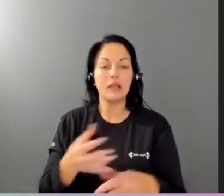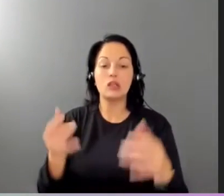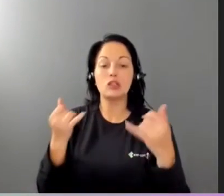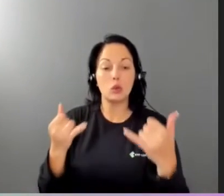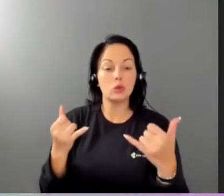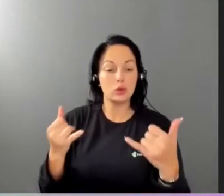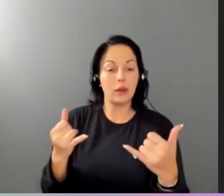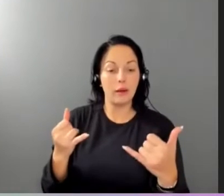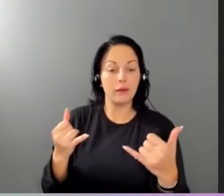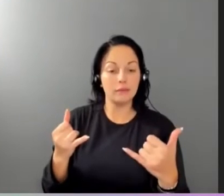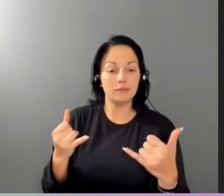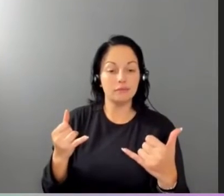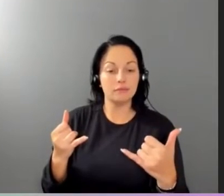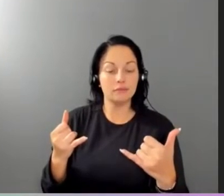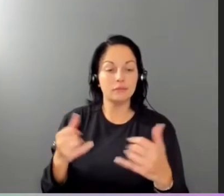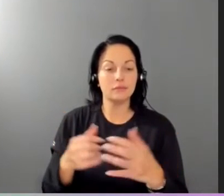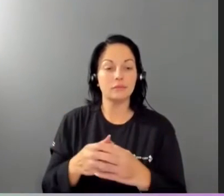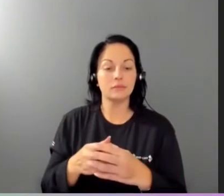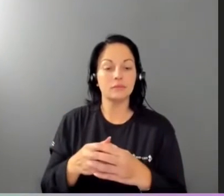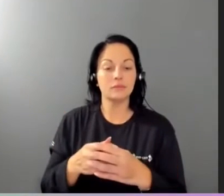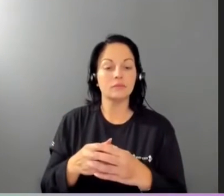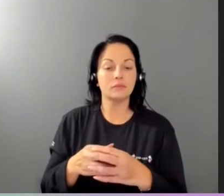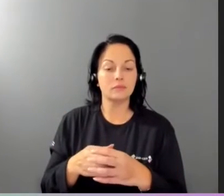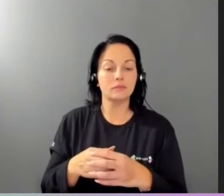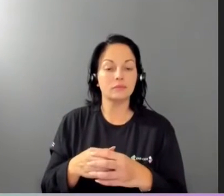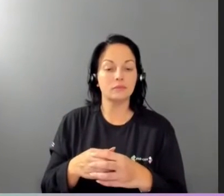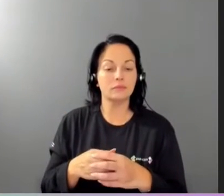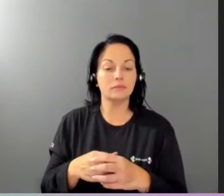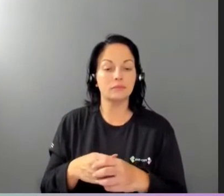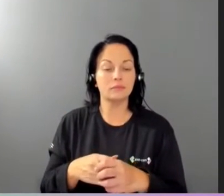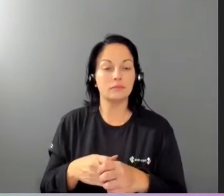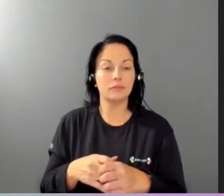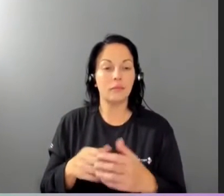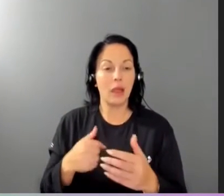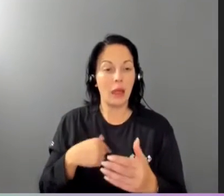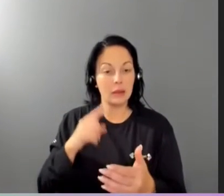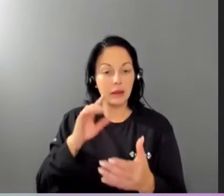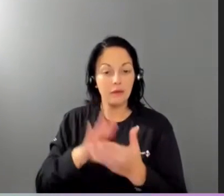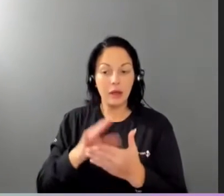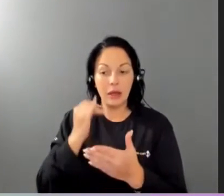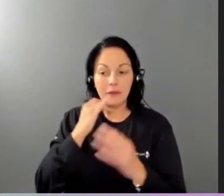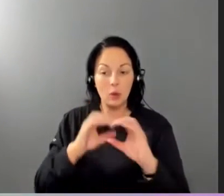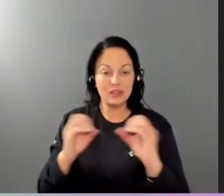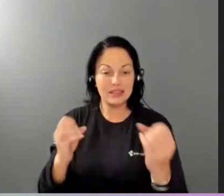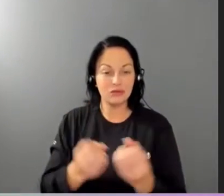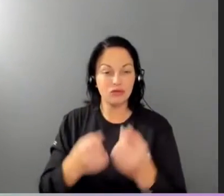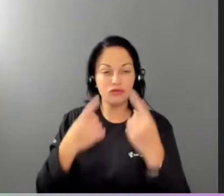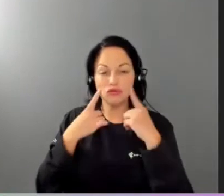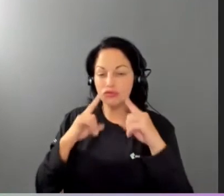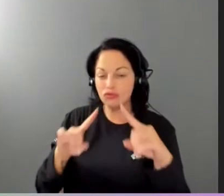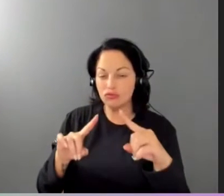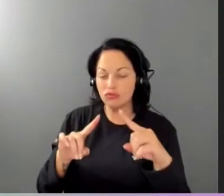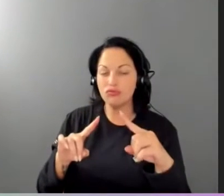[JONATHAN] Absolutely and that would be the leaders in the space? [JAMES] Absolutely, and